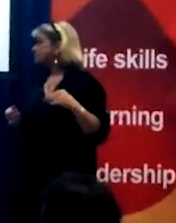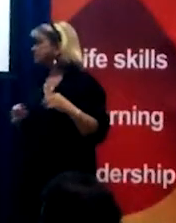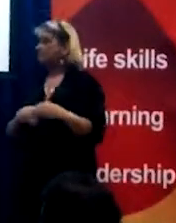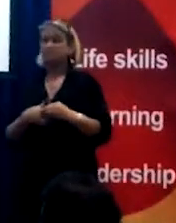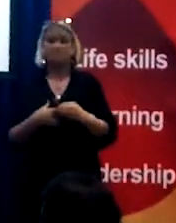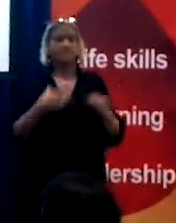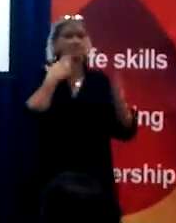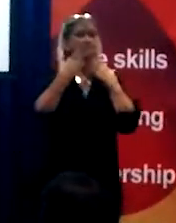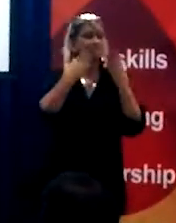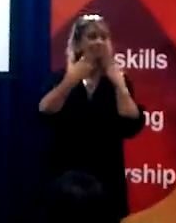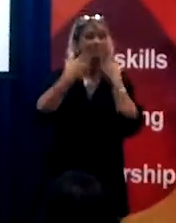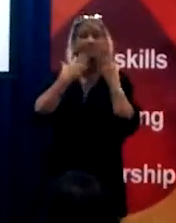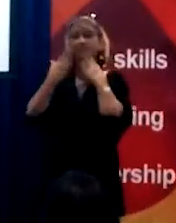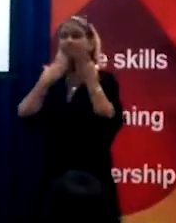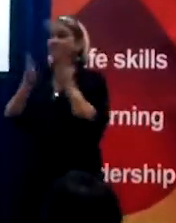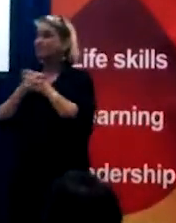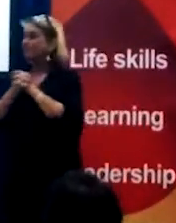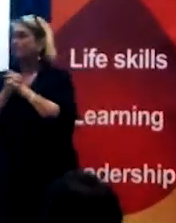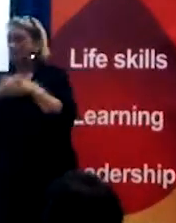Thank you very much, everyone, for allowing me to be here today.